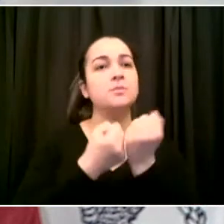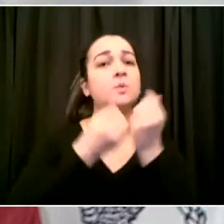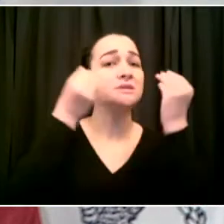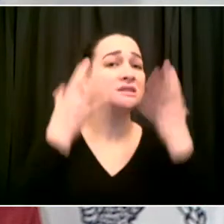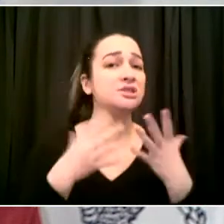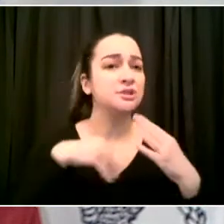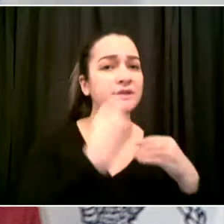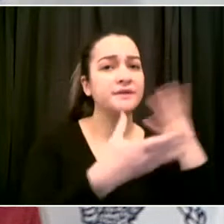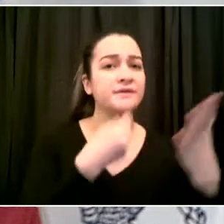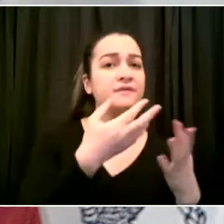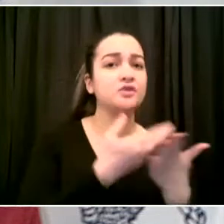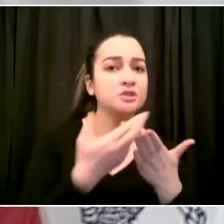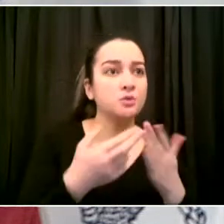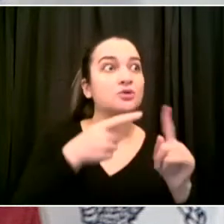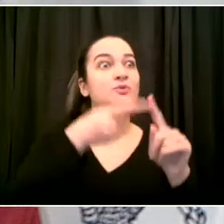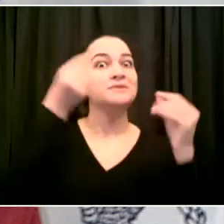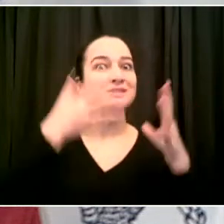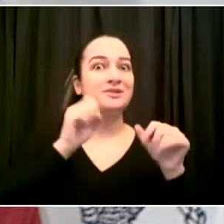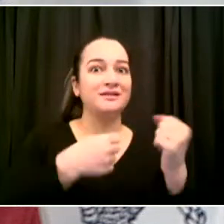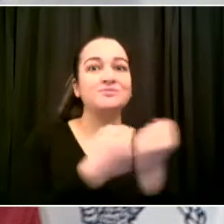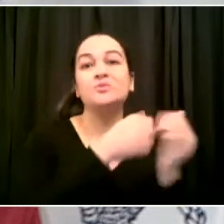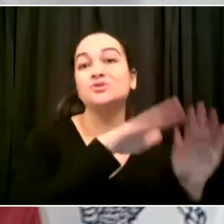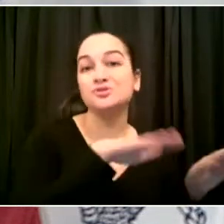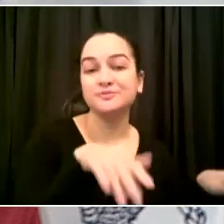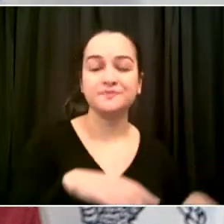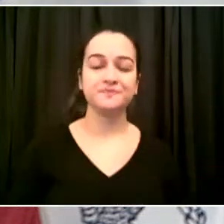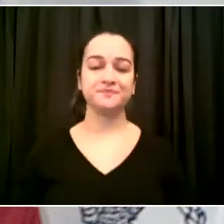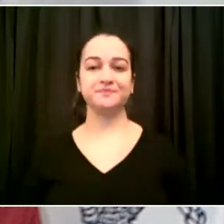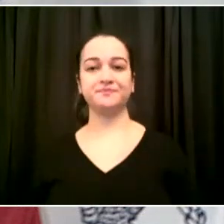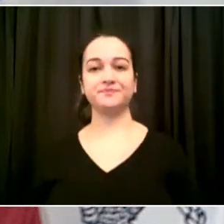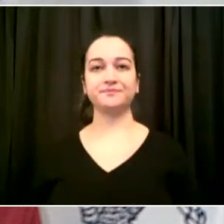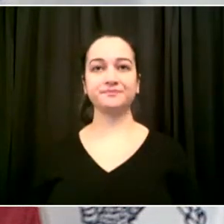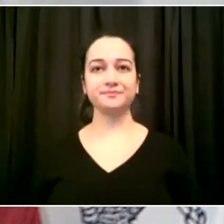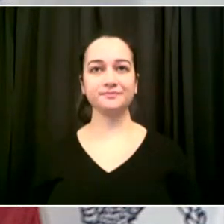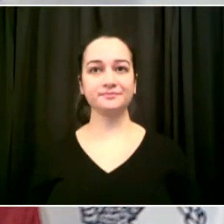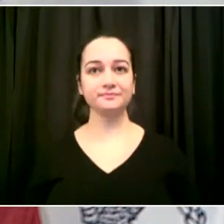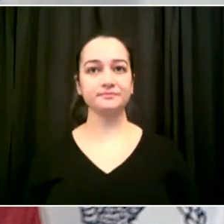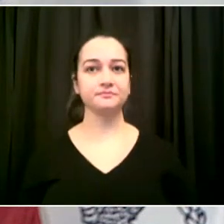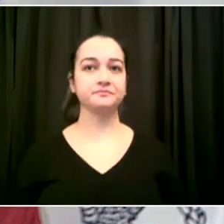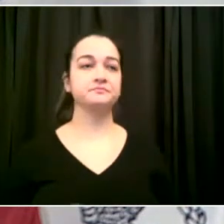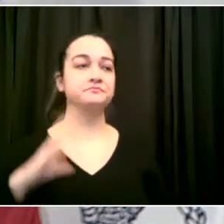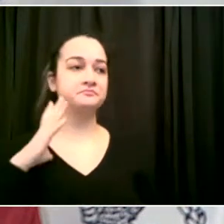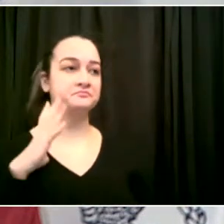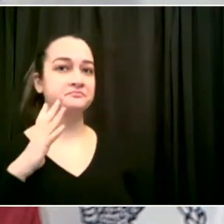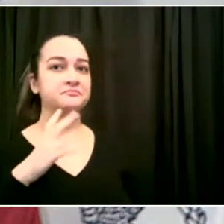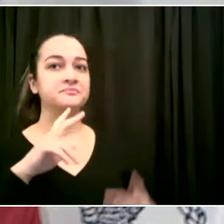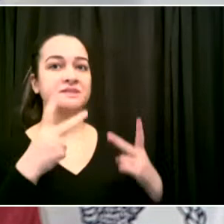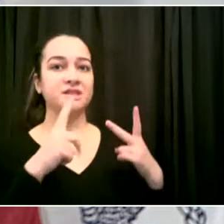FALL. GO AHEAD, REEMA. RRpoerrter: : M SECOND QUESTION IS ABOUT